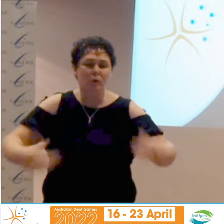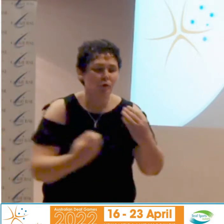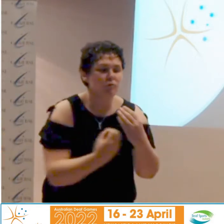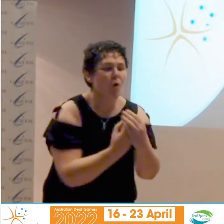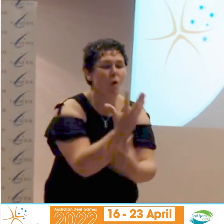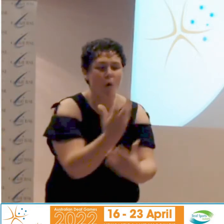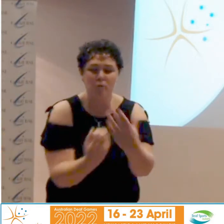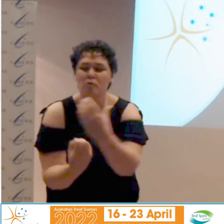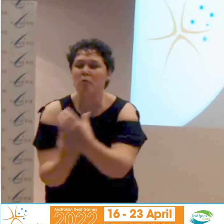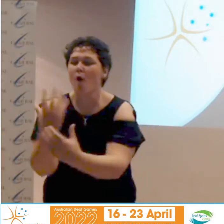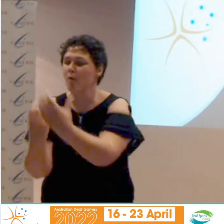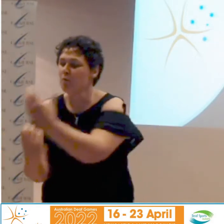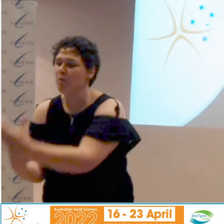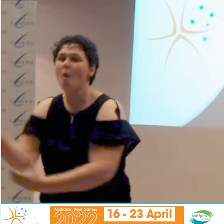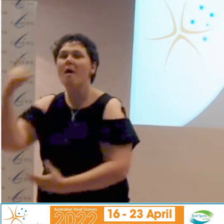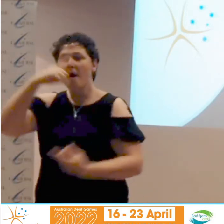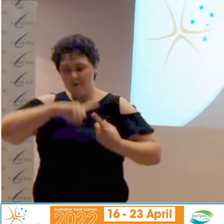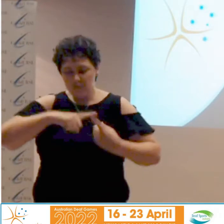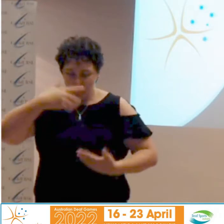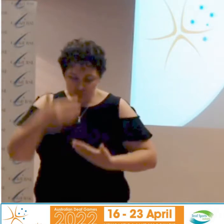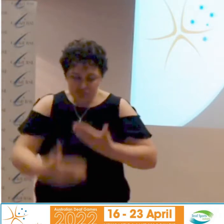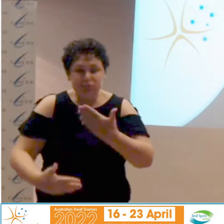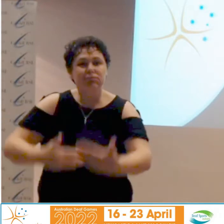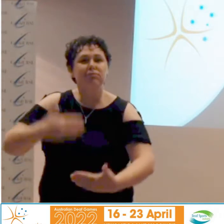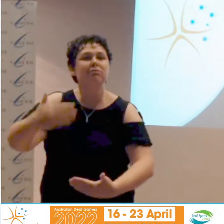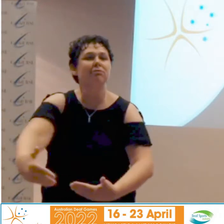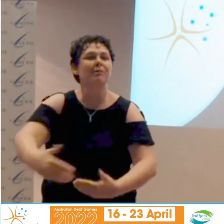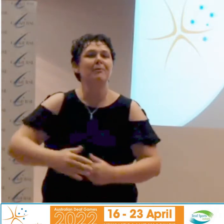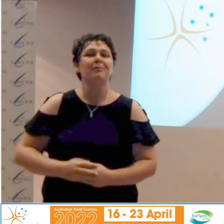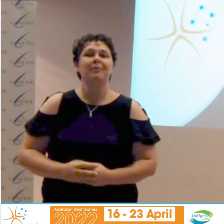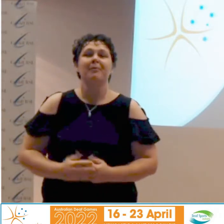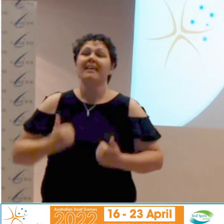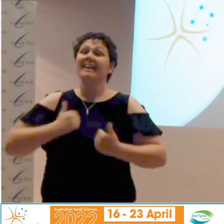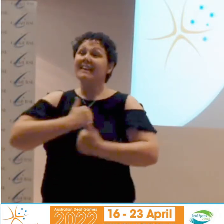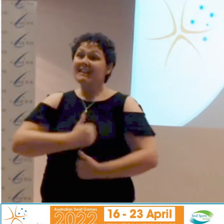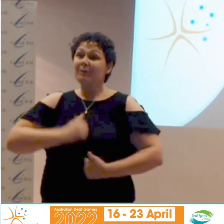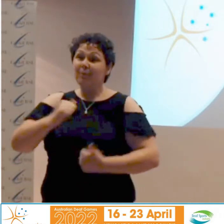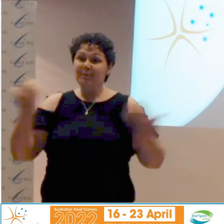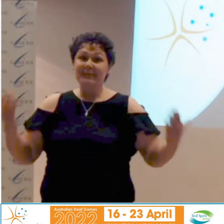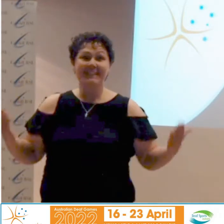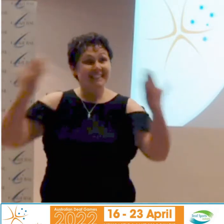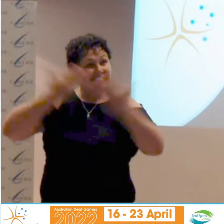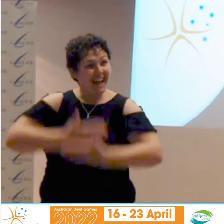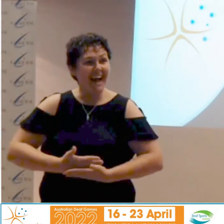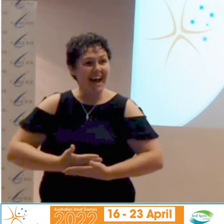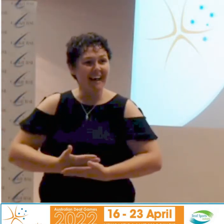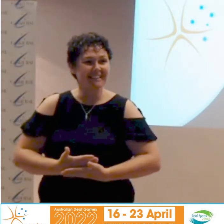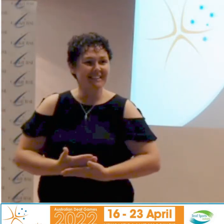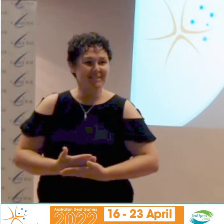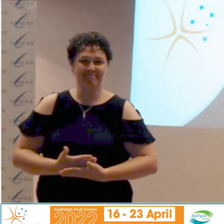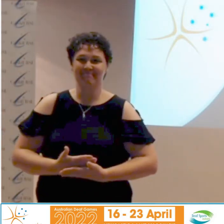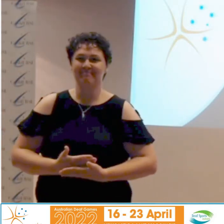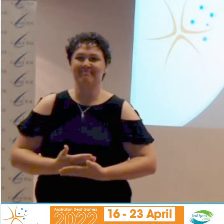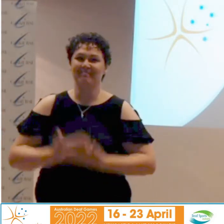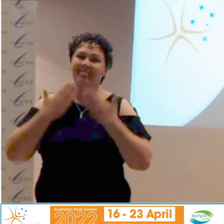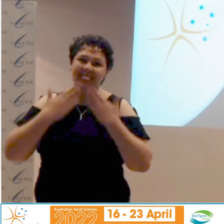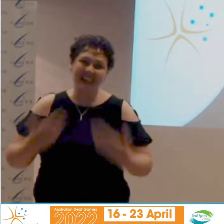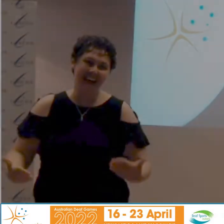land and culture will grow with our future generations enjoy your evening thank you